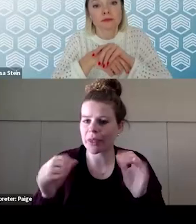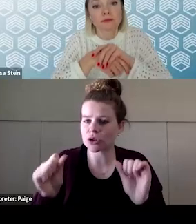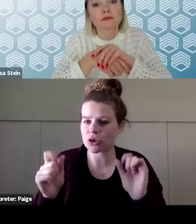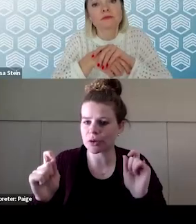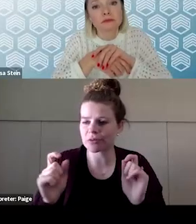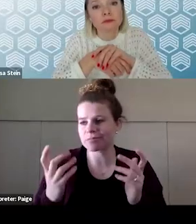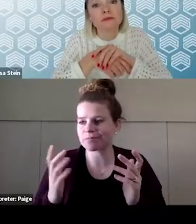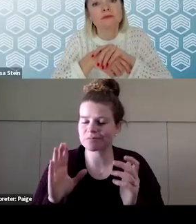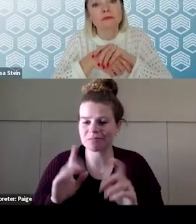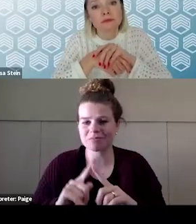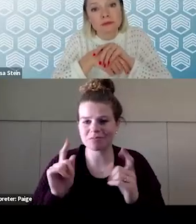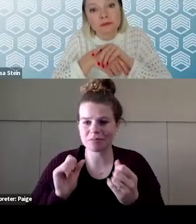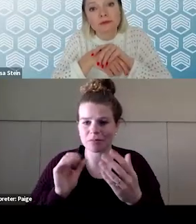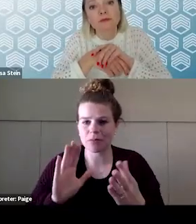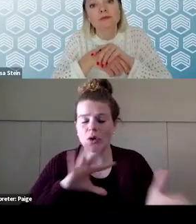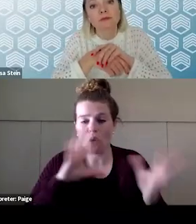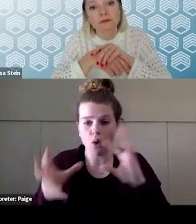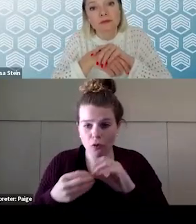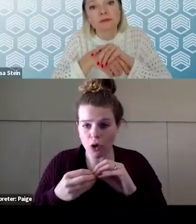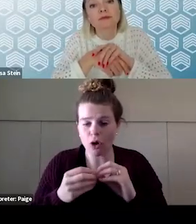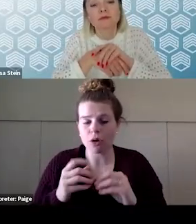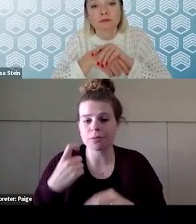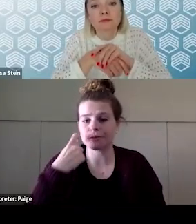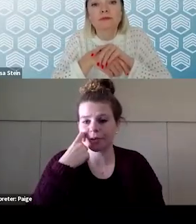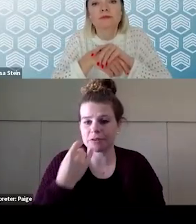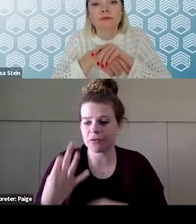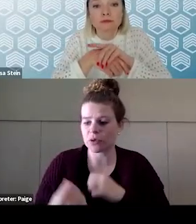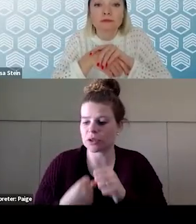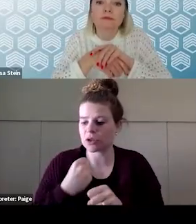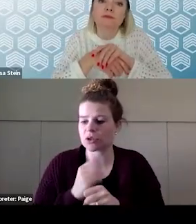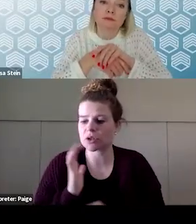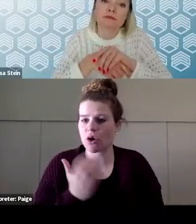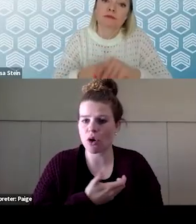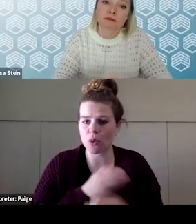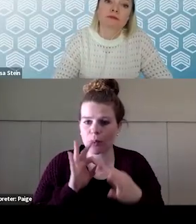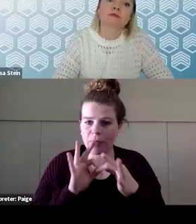overall and over the past several years, our relationship has broadened